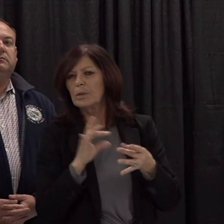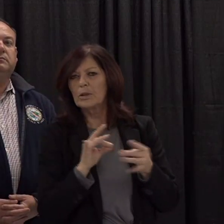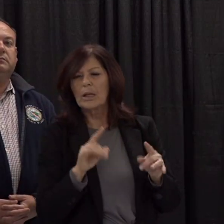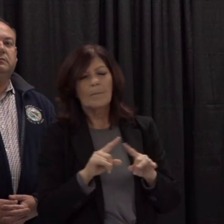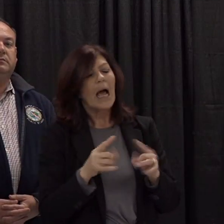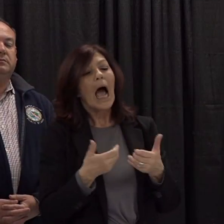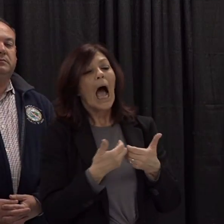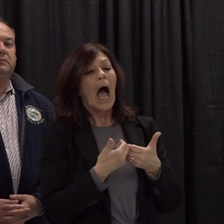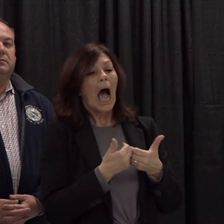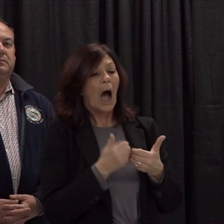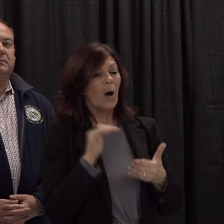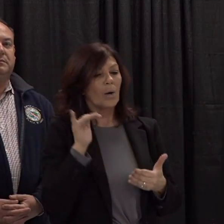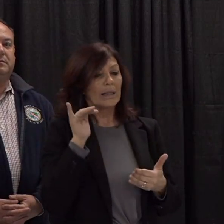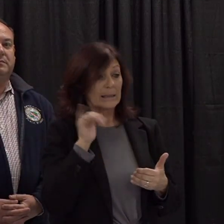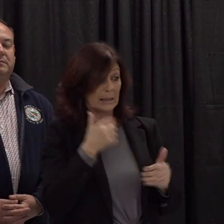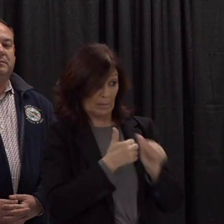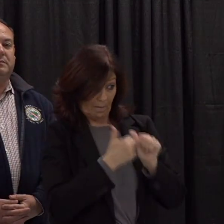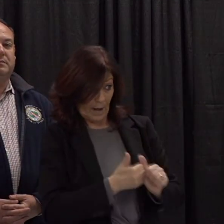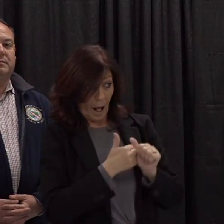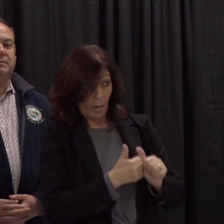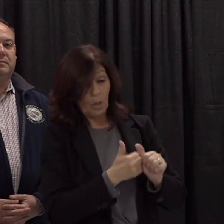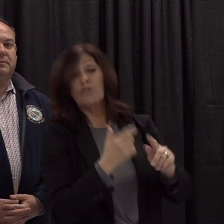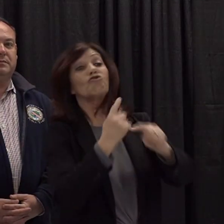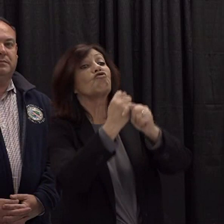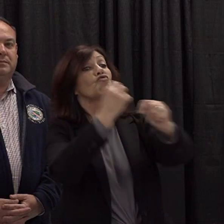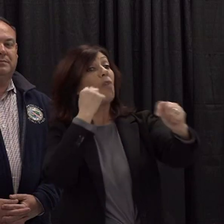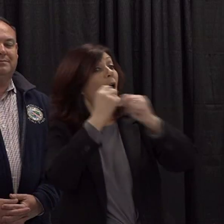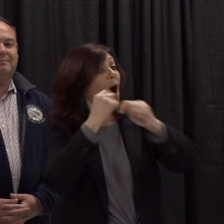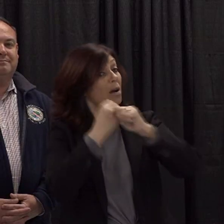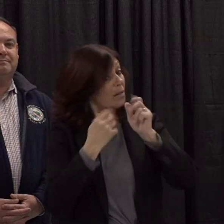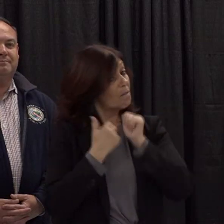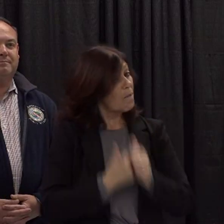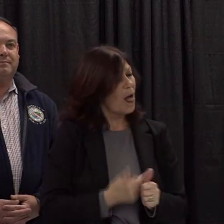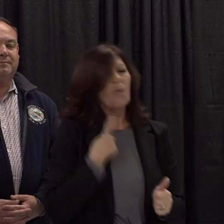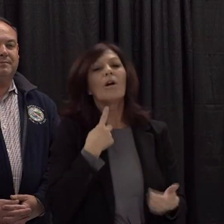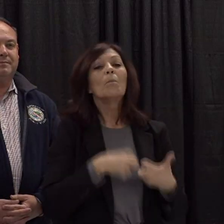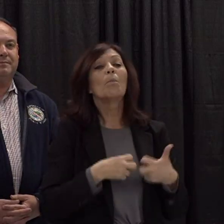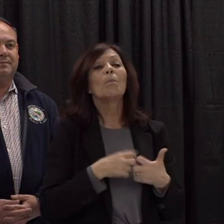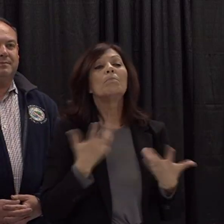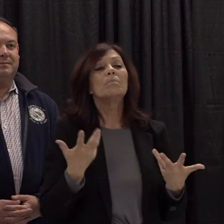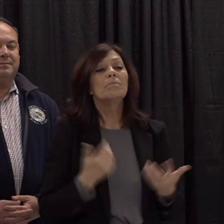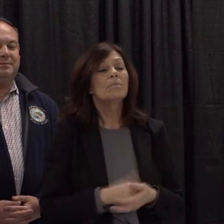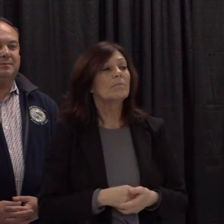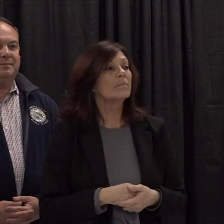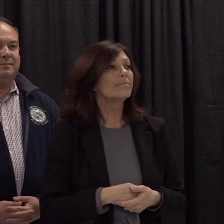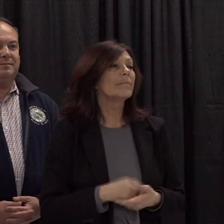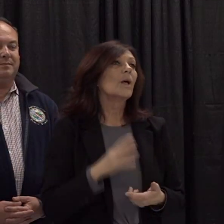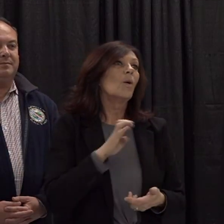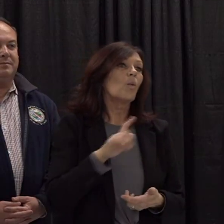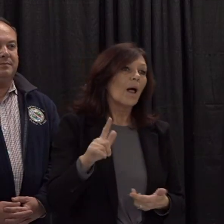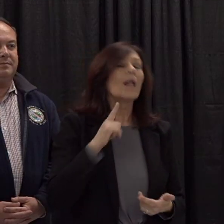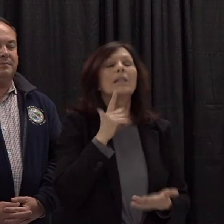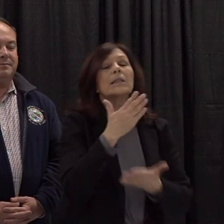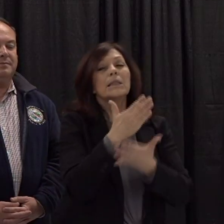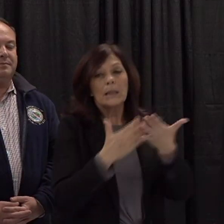How has that been obeyed? Has it been obeyed, and have you have you had any? Well, there were some issues early on,